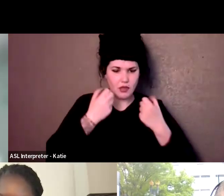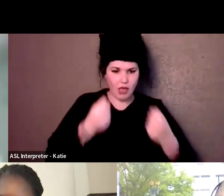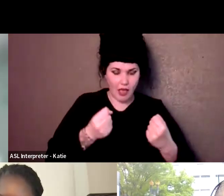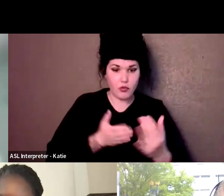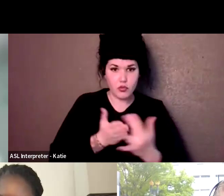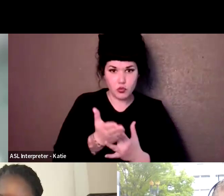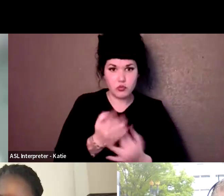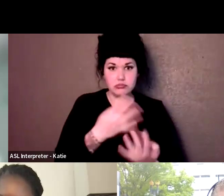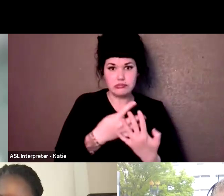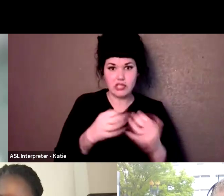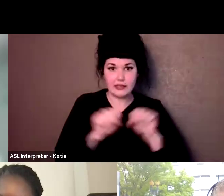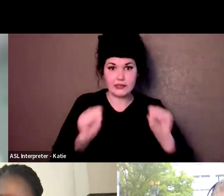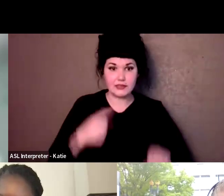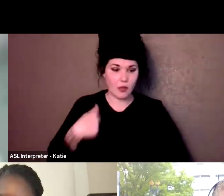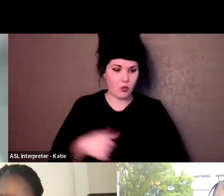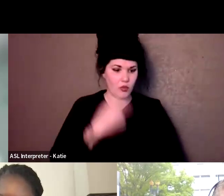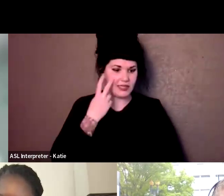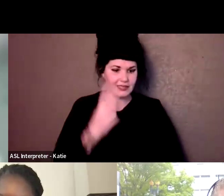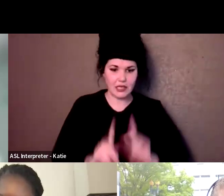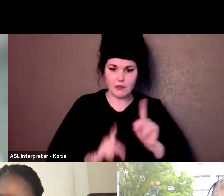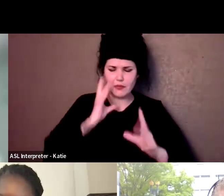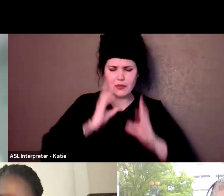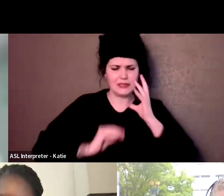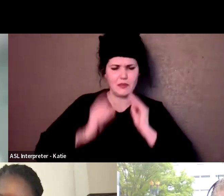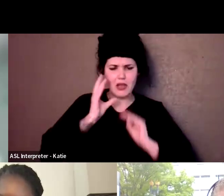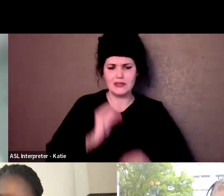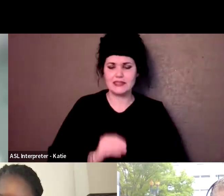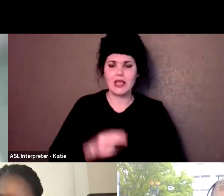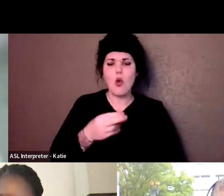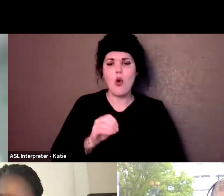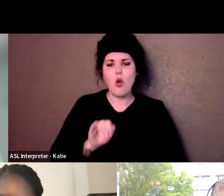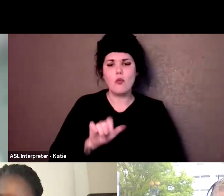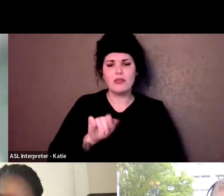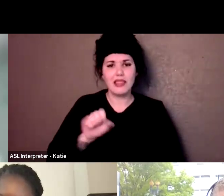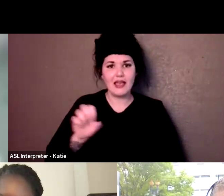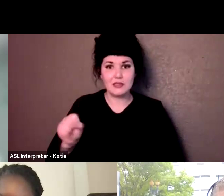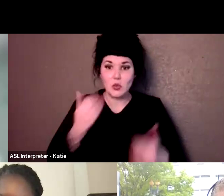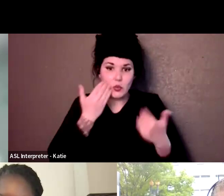folks experiencing homelessness and this little bit of the chicken or the egg thing was the